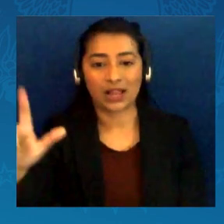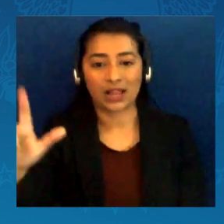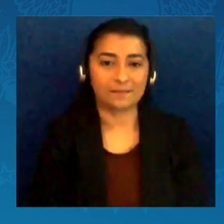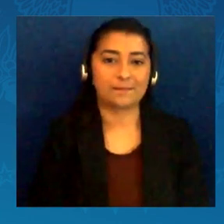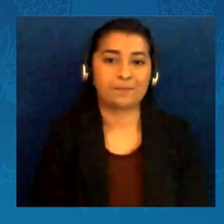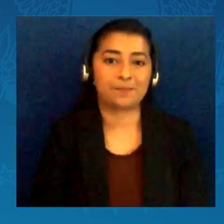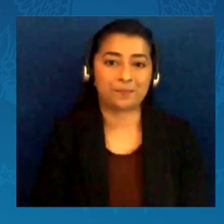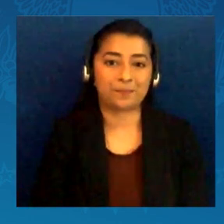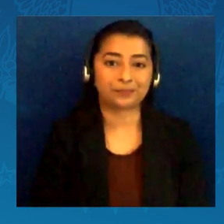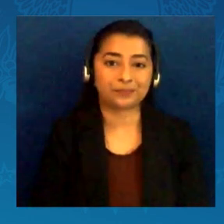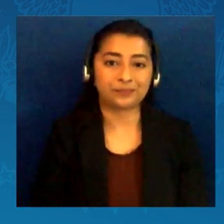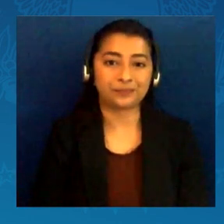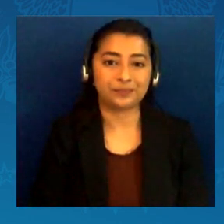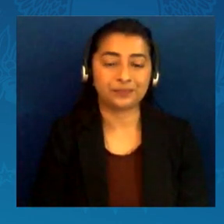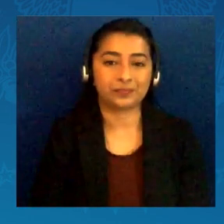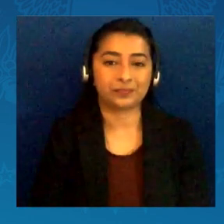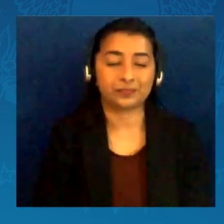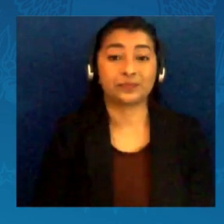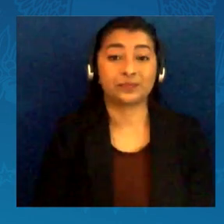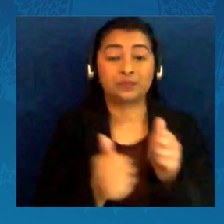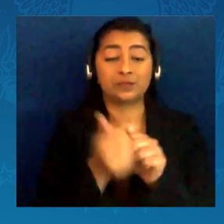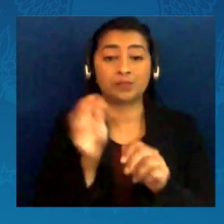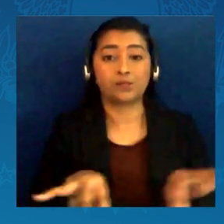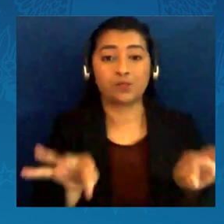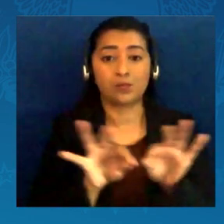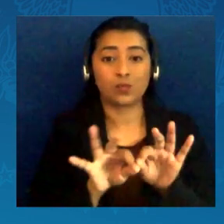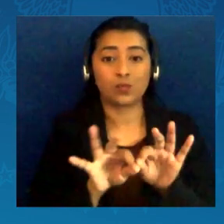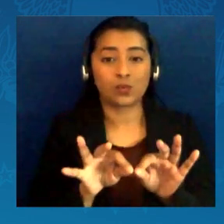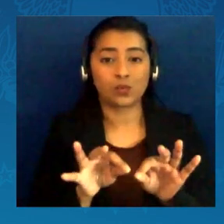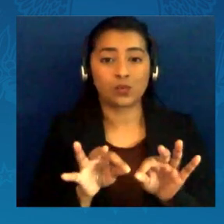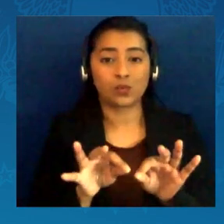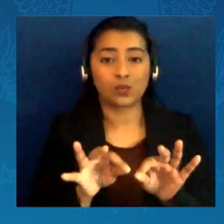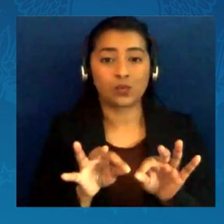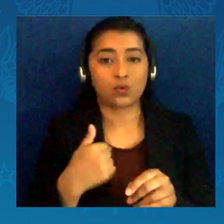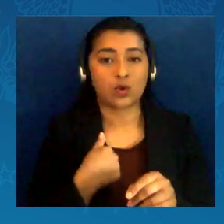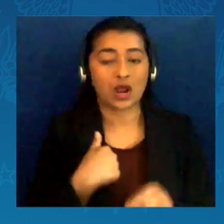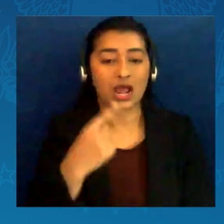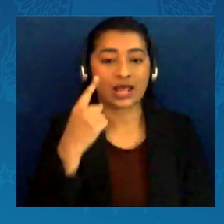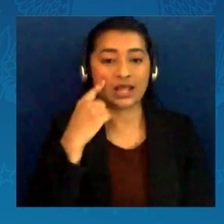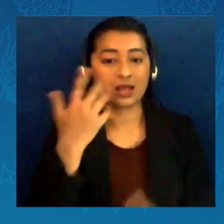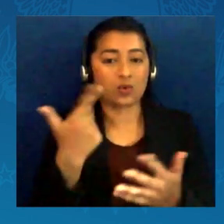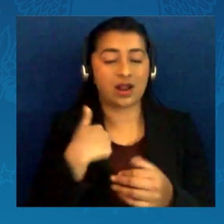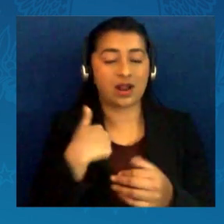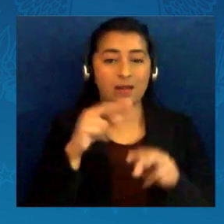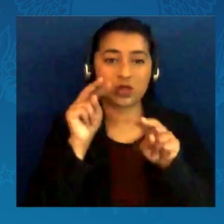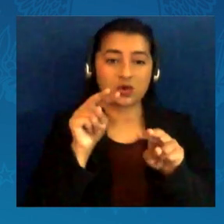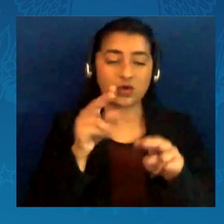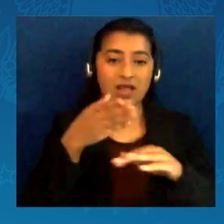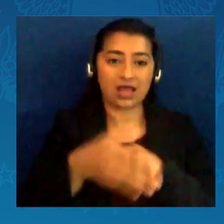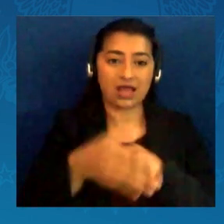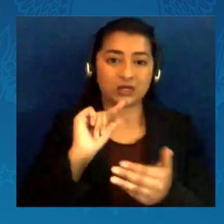Female Speaker: Most importantly, I think what I'm looking forward to postgraduation and possibly post grad school